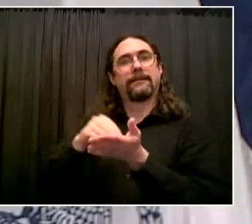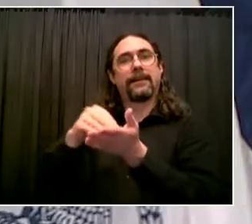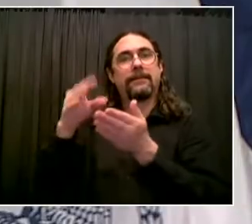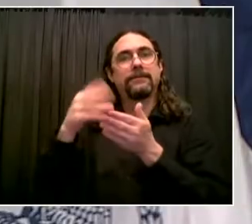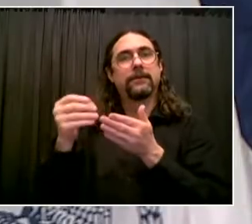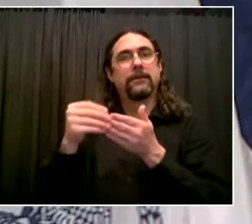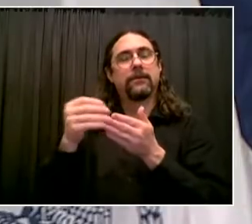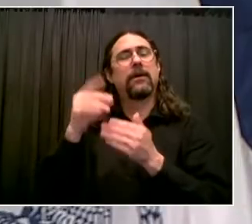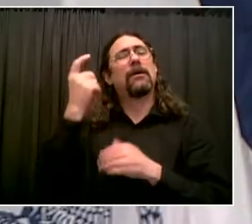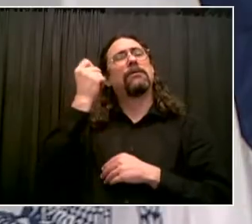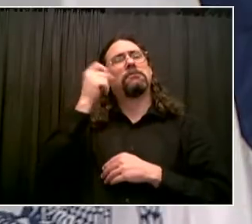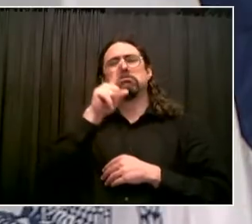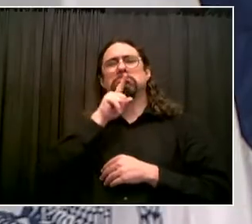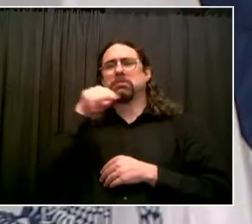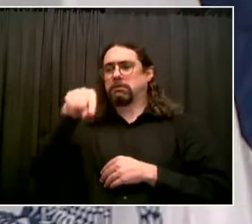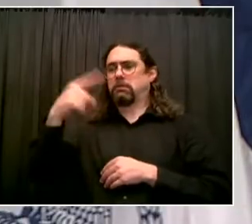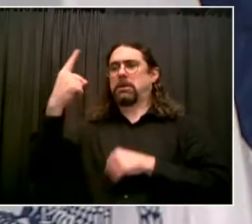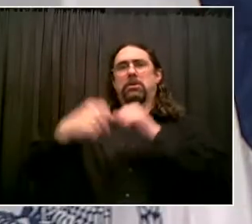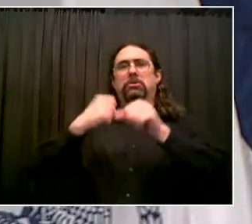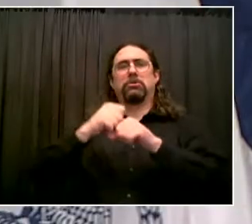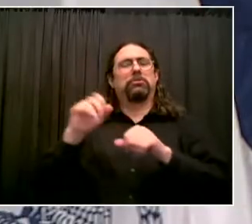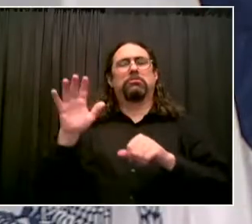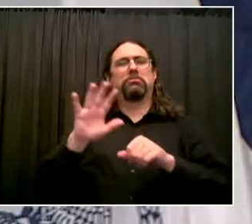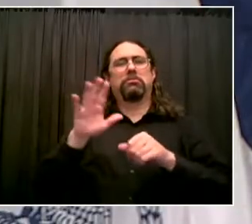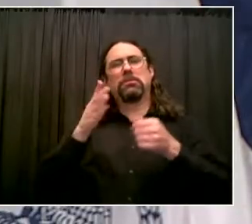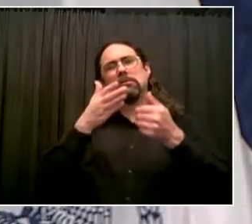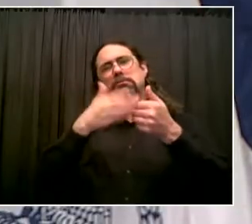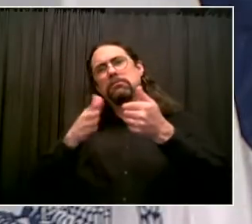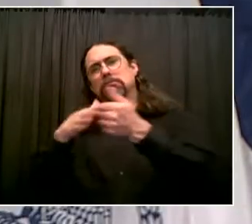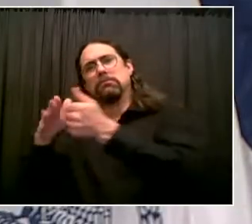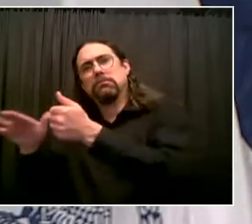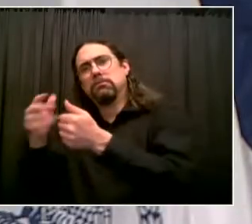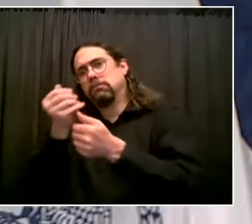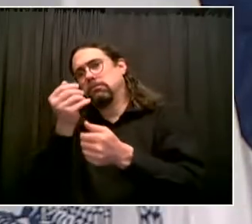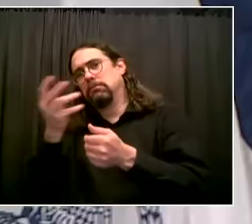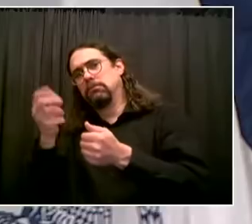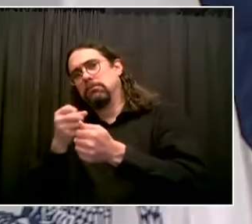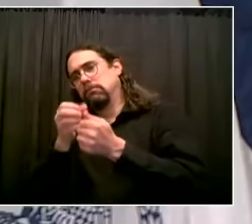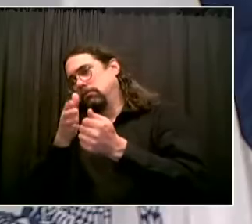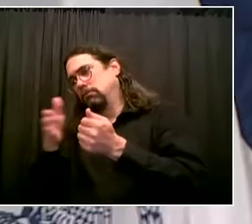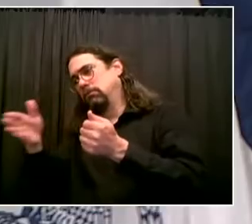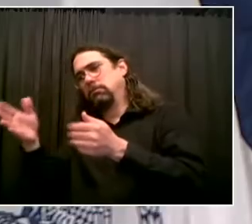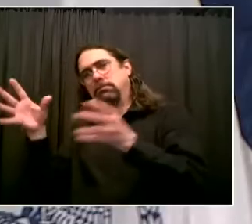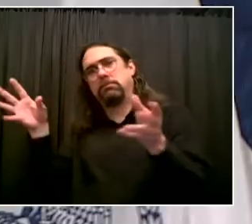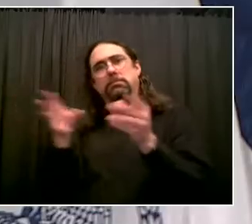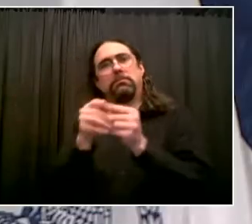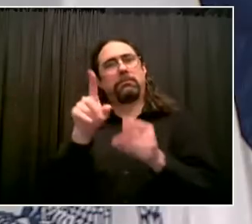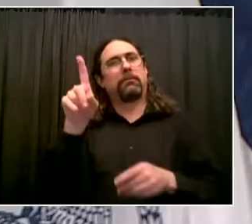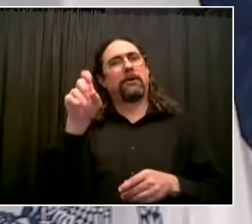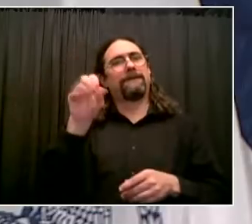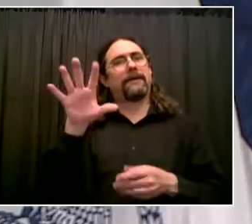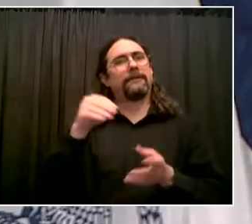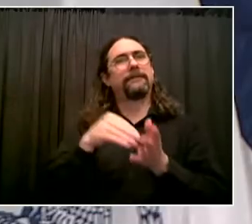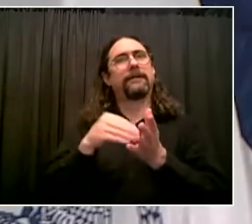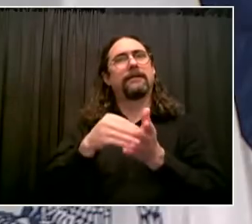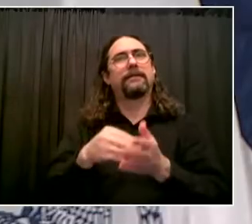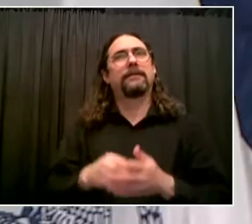YEARS AT THIS BEING BUILT. BUT I THINK RIGHT NOW WE ARE IN THE RIGH T